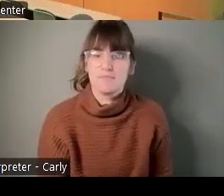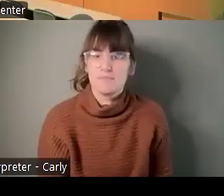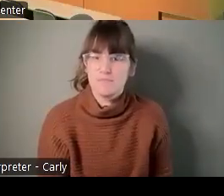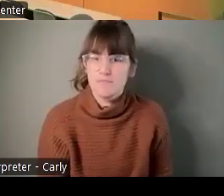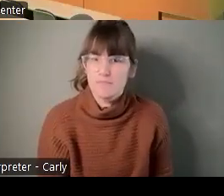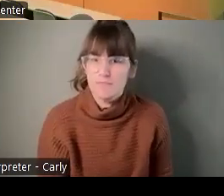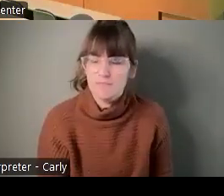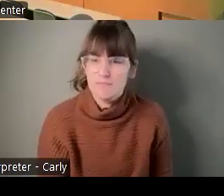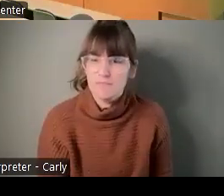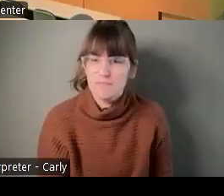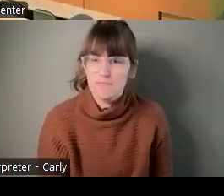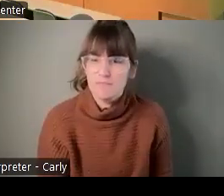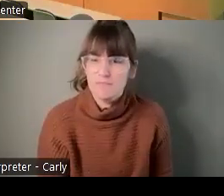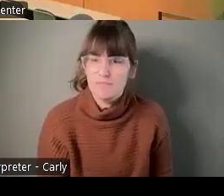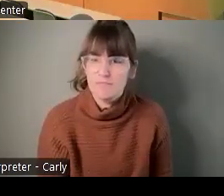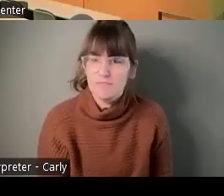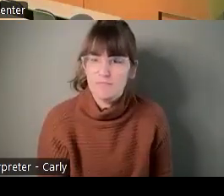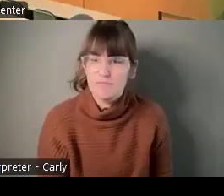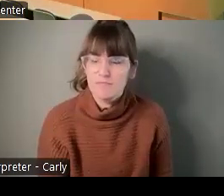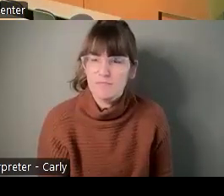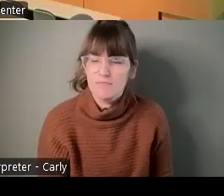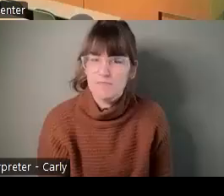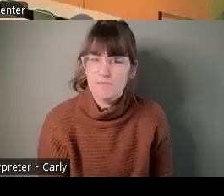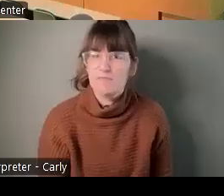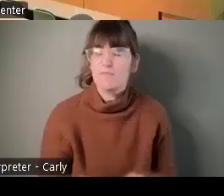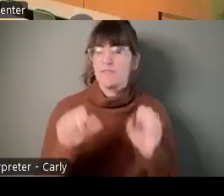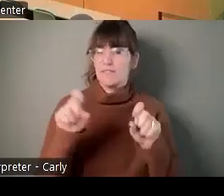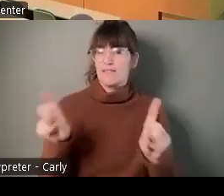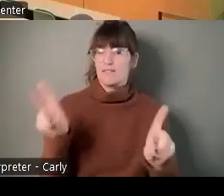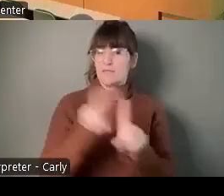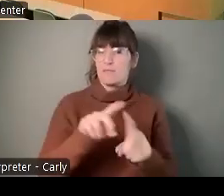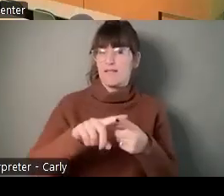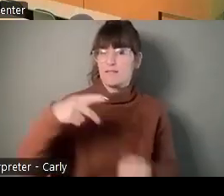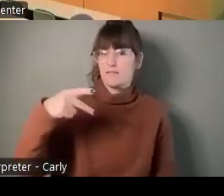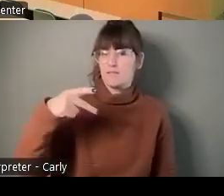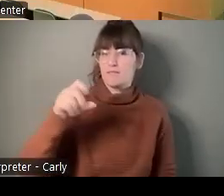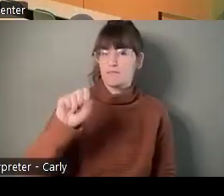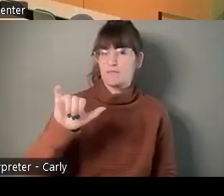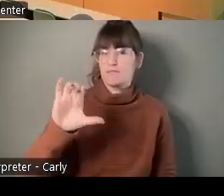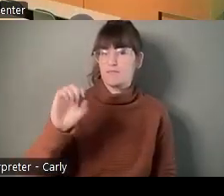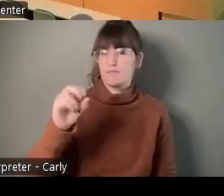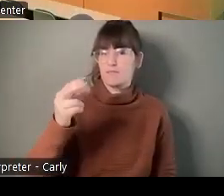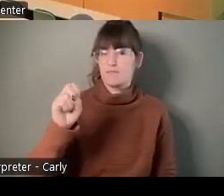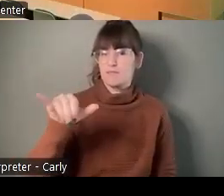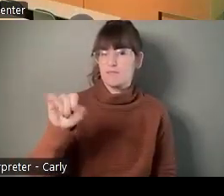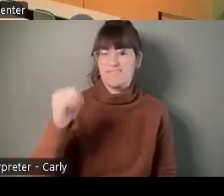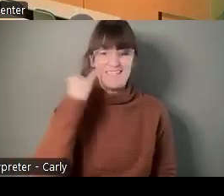It's okay. Okay. Can this be applied to psychosis? And if so, how have you modified it accordingly? I